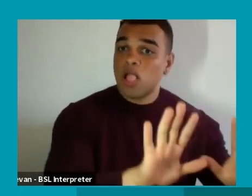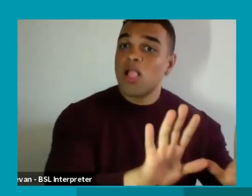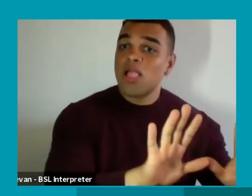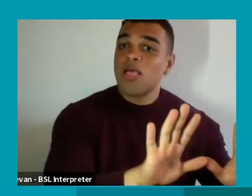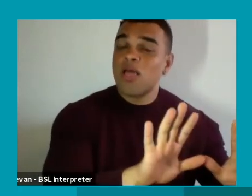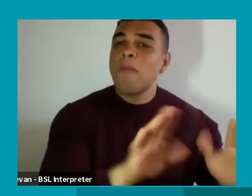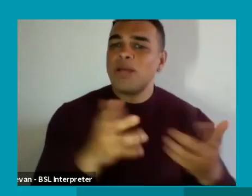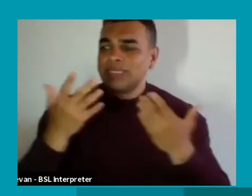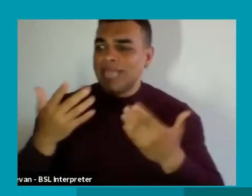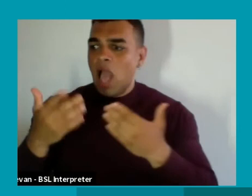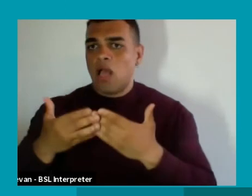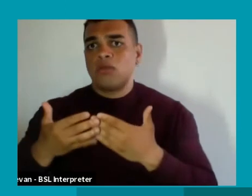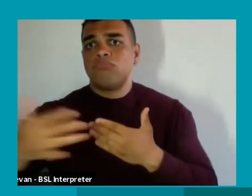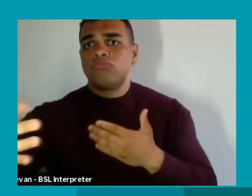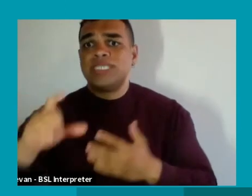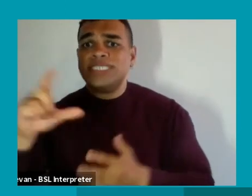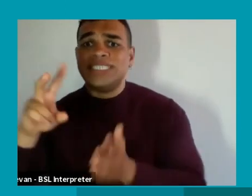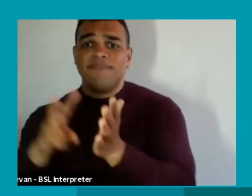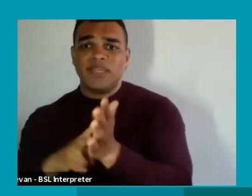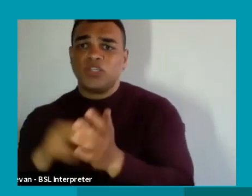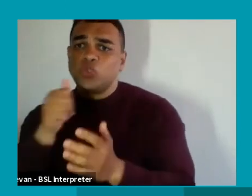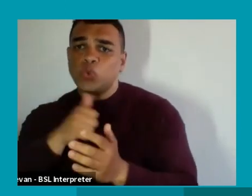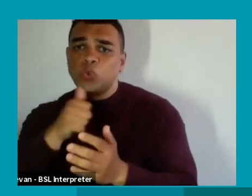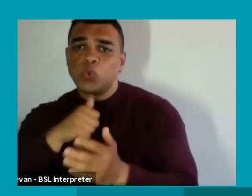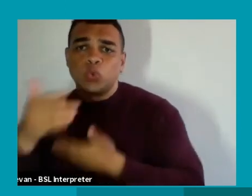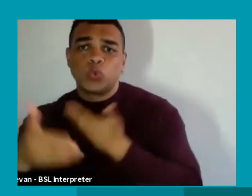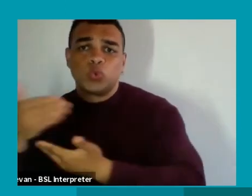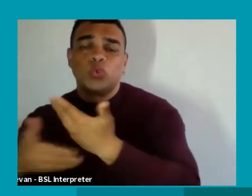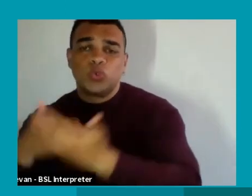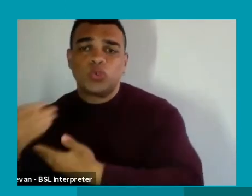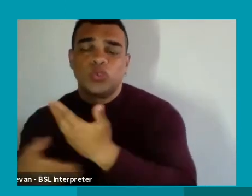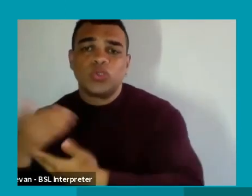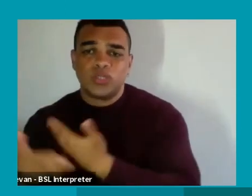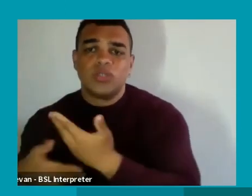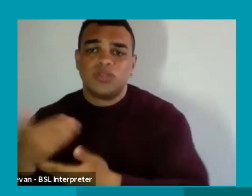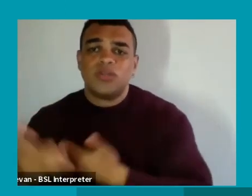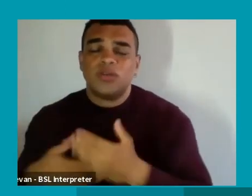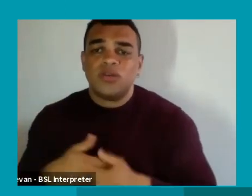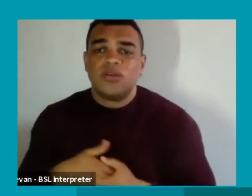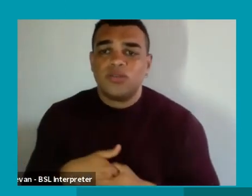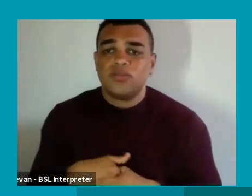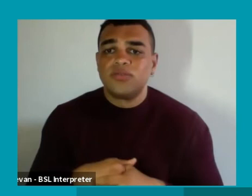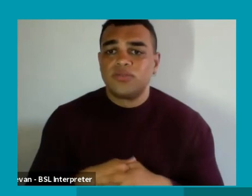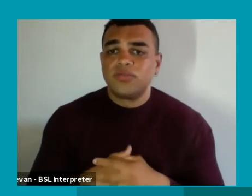everything will be slightly more splintered. There will still be a core of jobs that's recruited to by CVS.